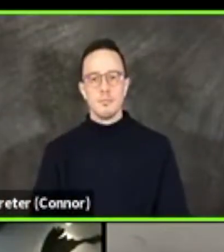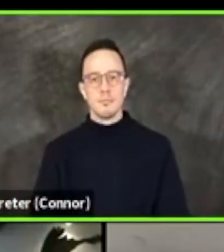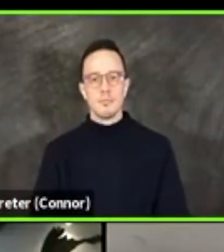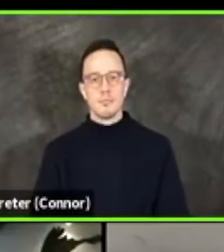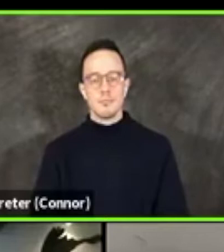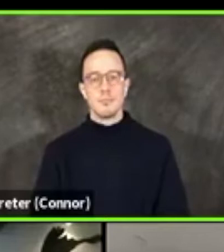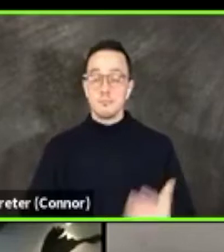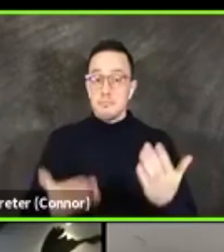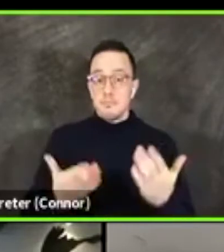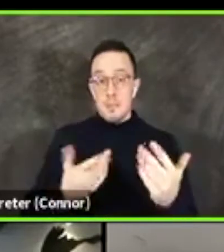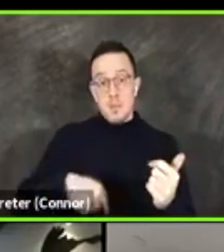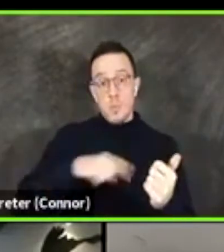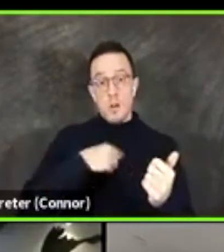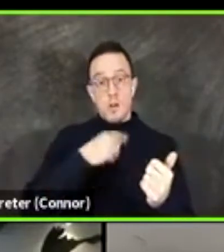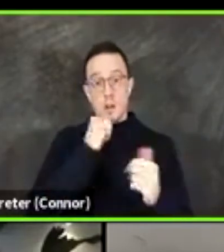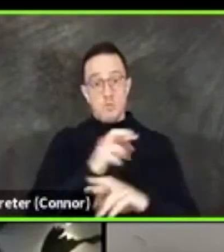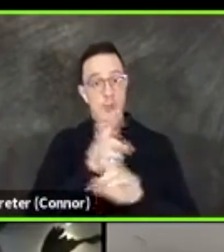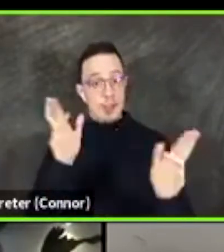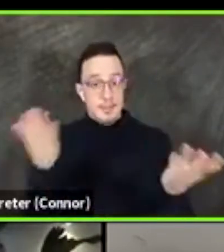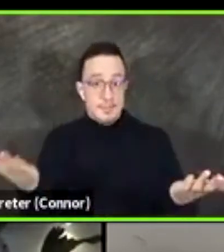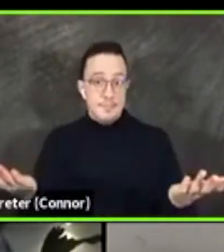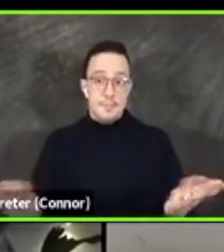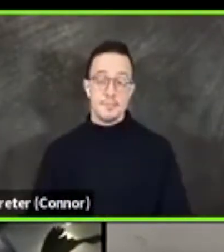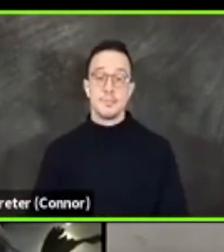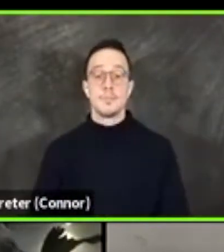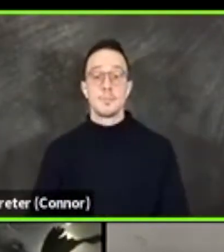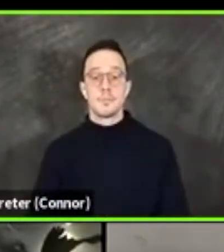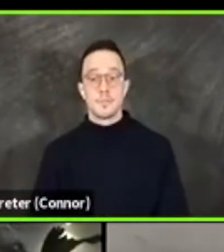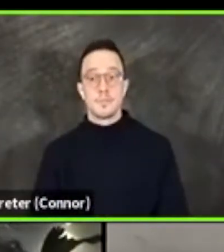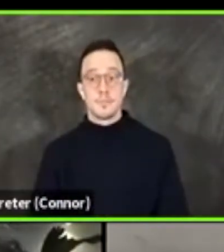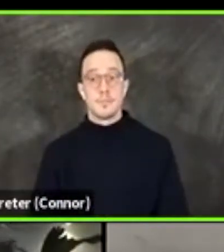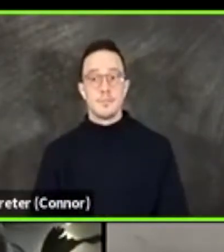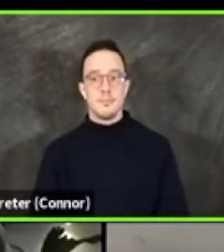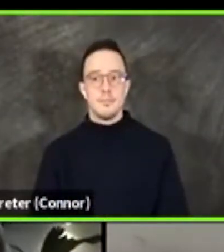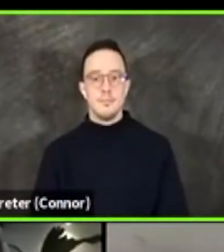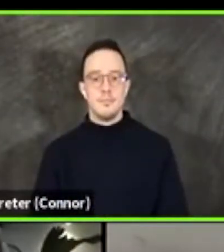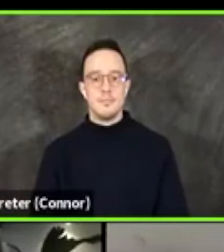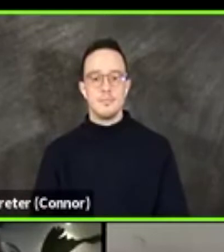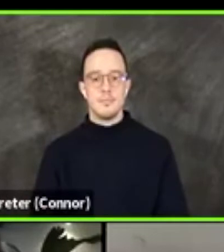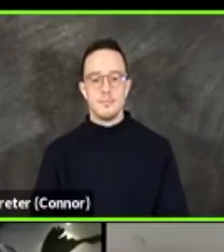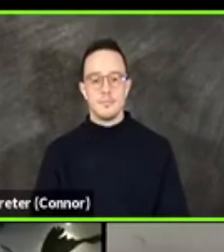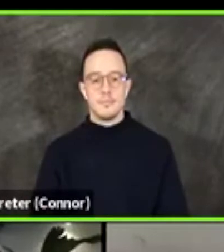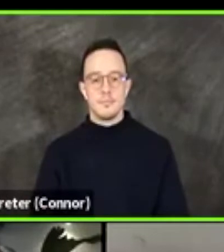AND SO WHAT I -- AND THIS IS -- THESE ARE, PRECONCEPTIONS